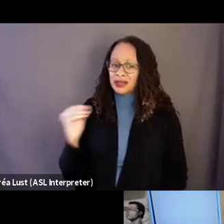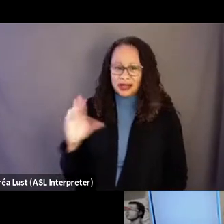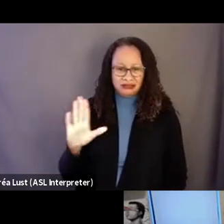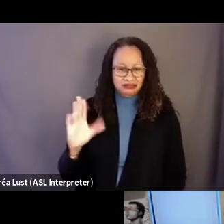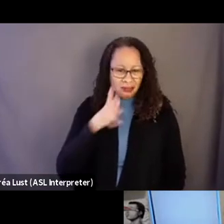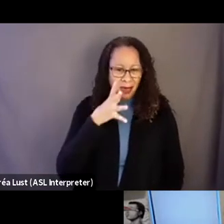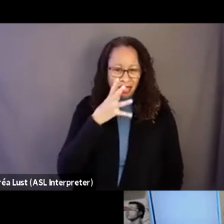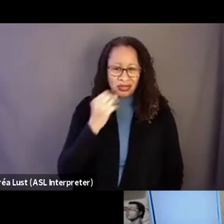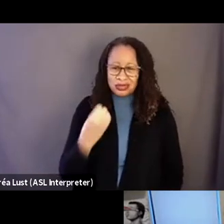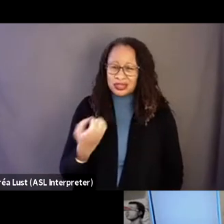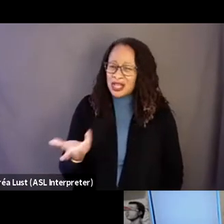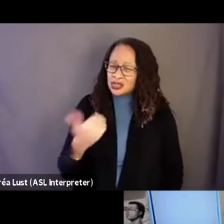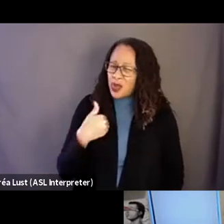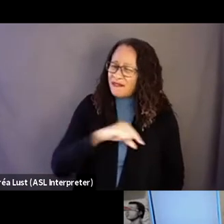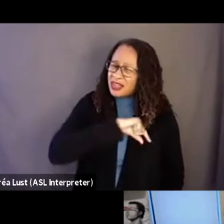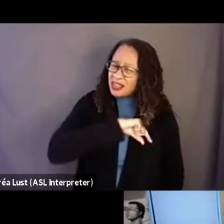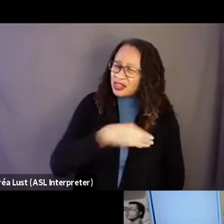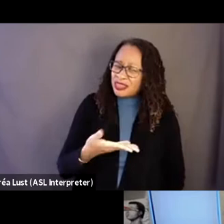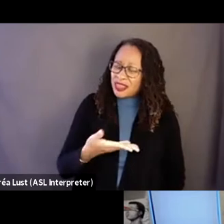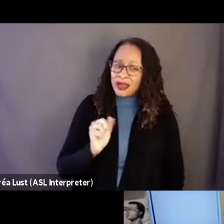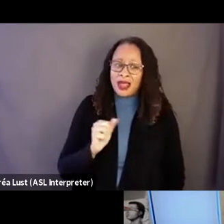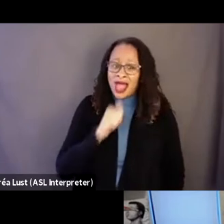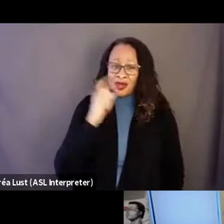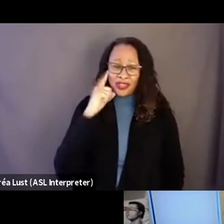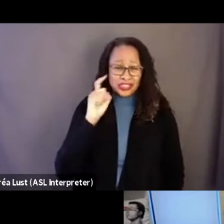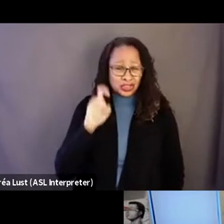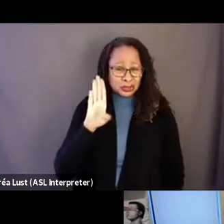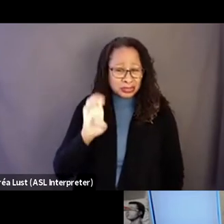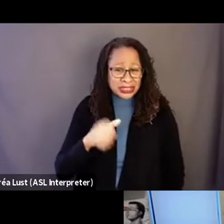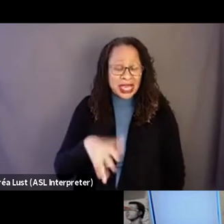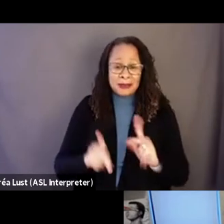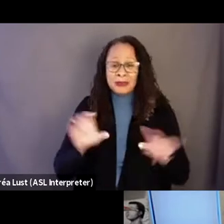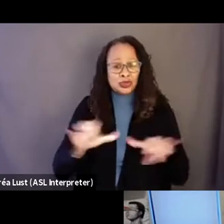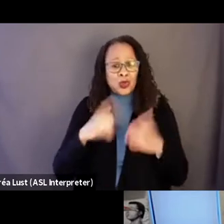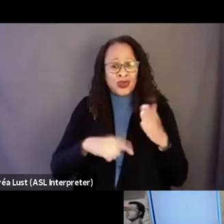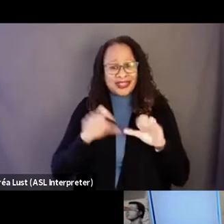is there a guilt there? I think there shouldn't be, people are doing what they can.